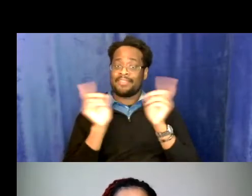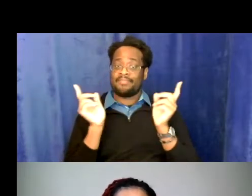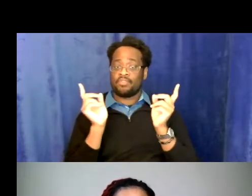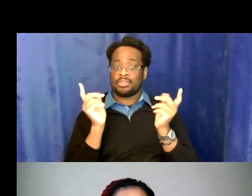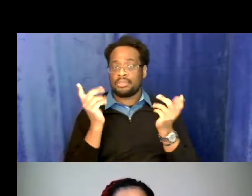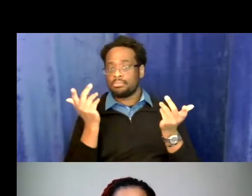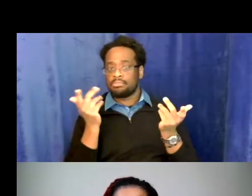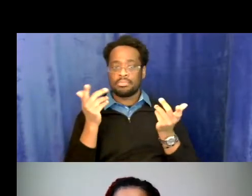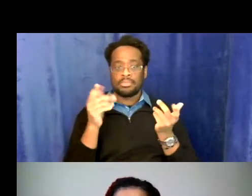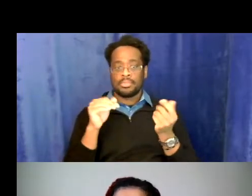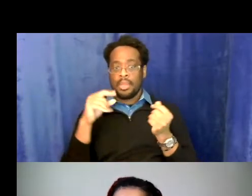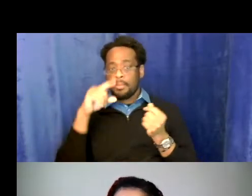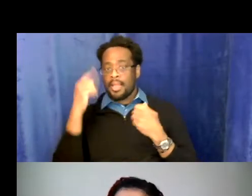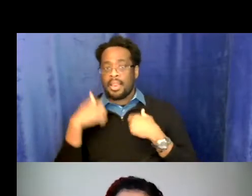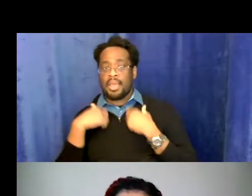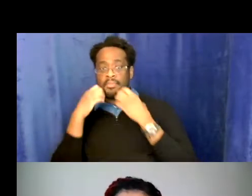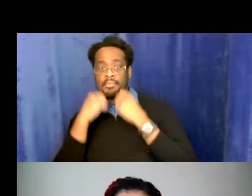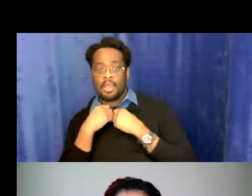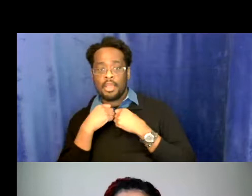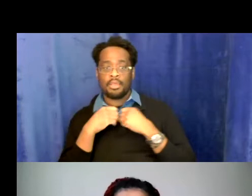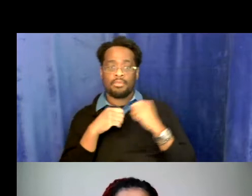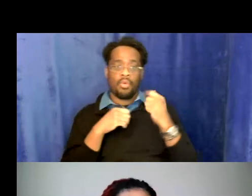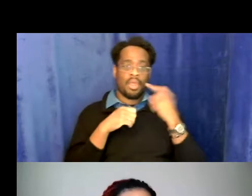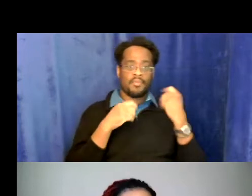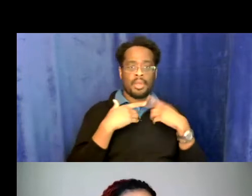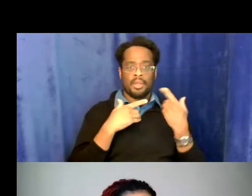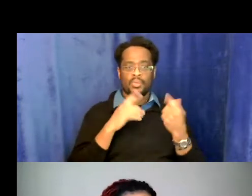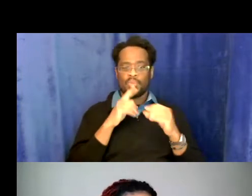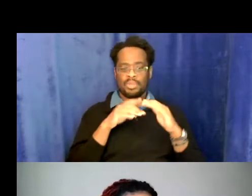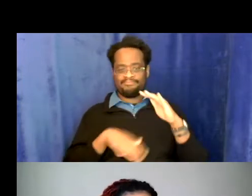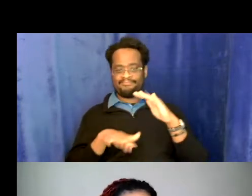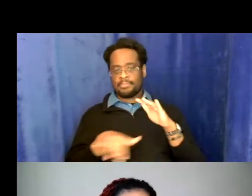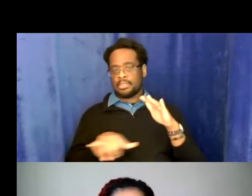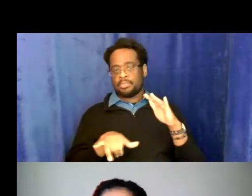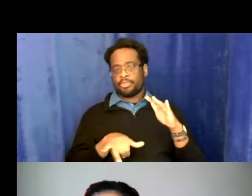Even through now. The messaging is a bit different-- black lives matter has shown up; blue lives